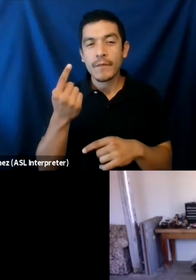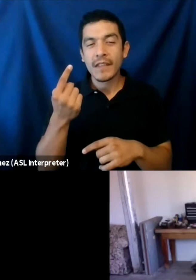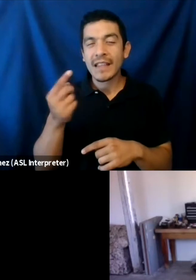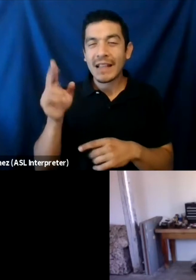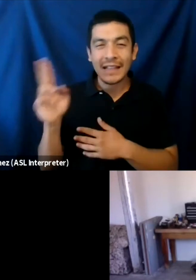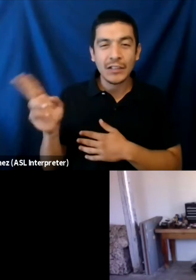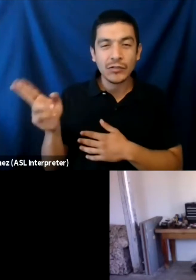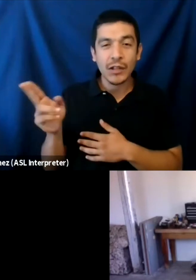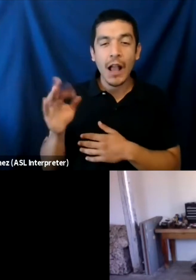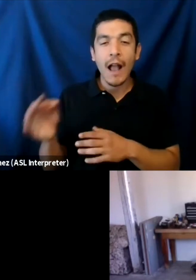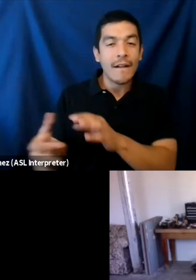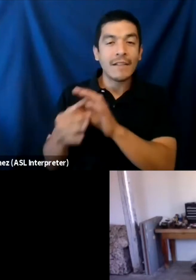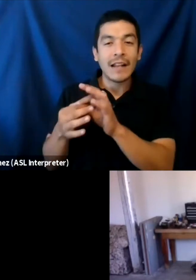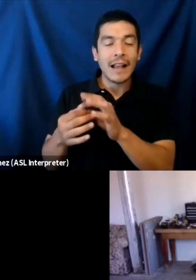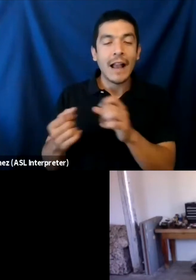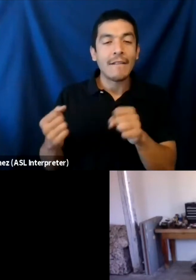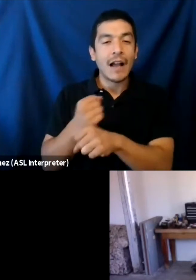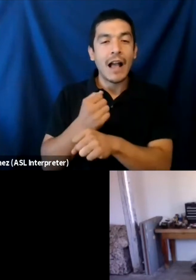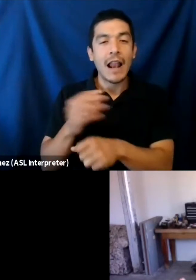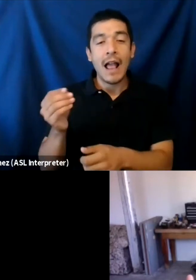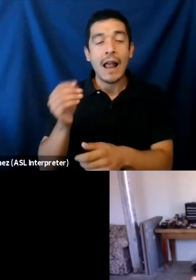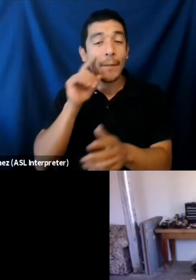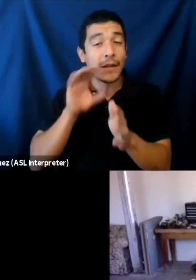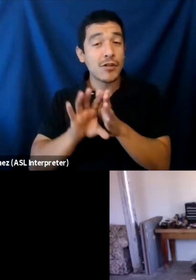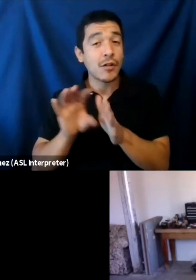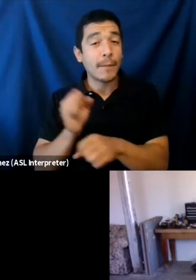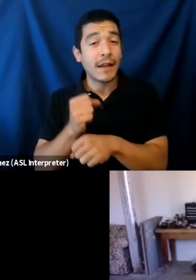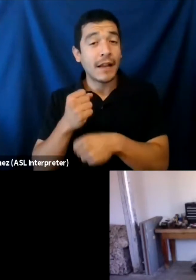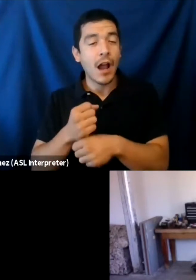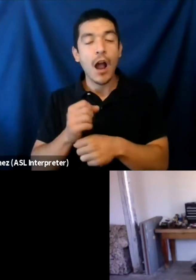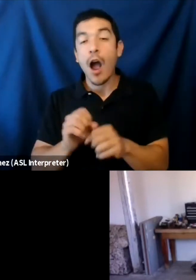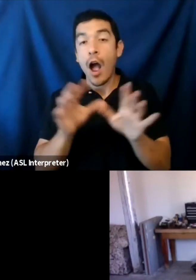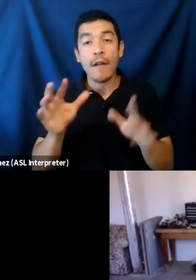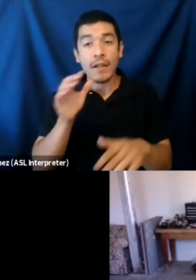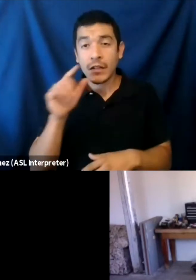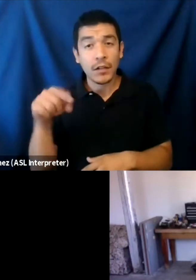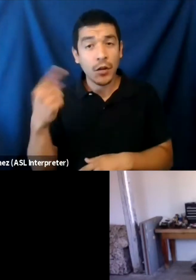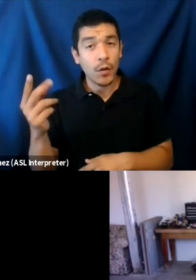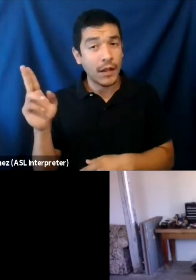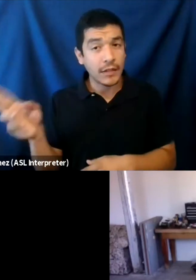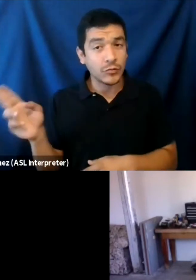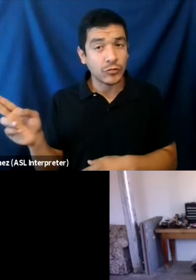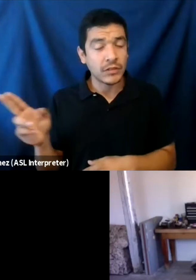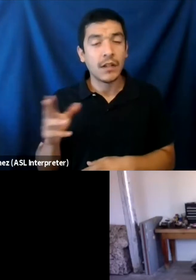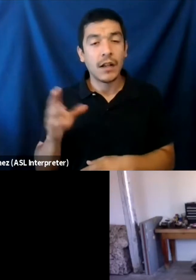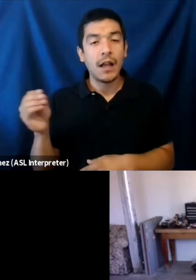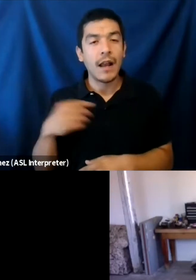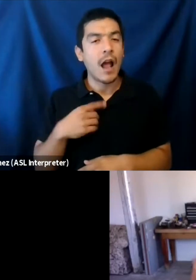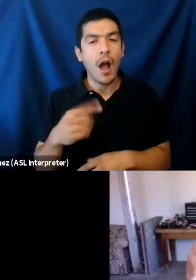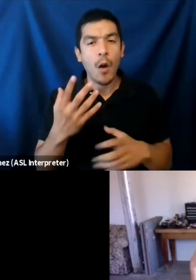of linking violence and image-making, obviously that's not the only history. And I always wanted to find space in the film